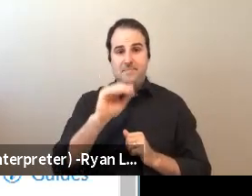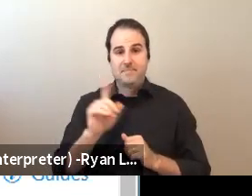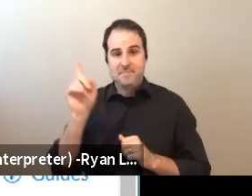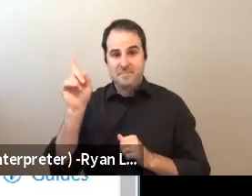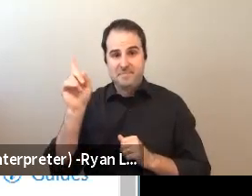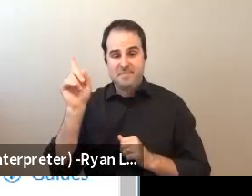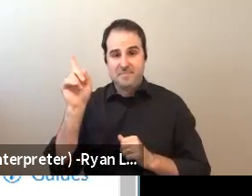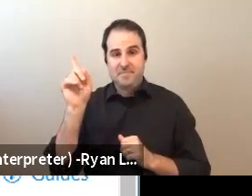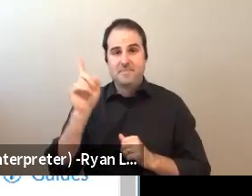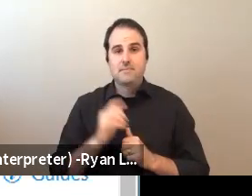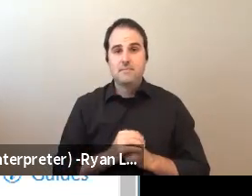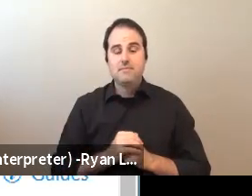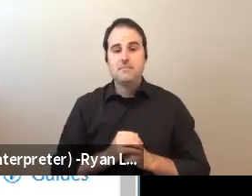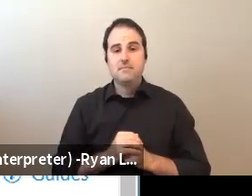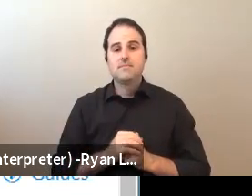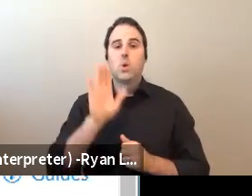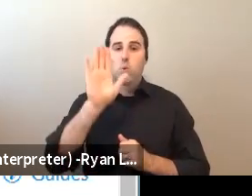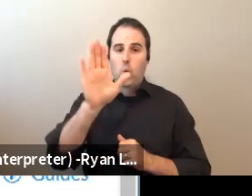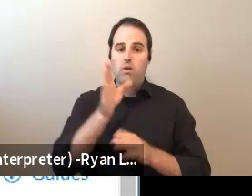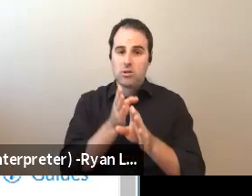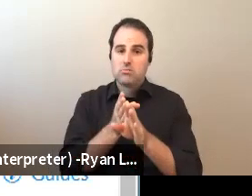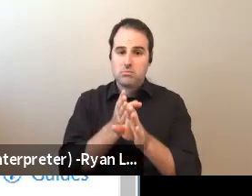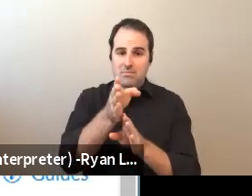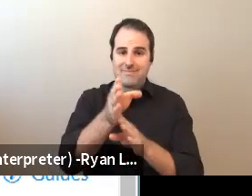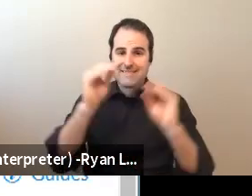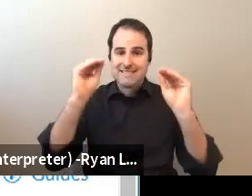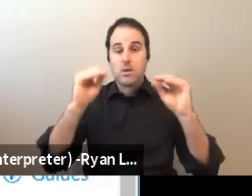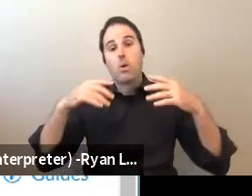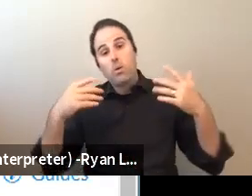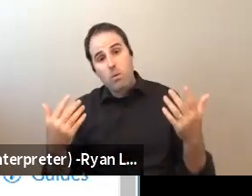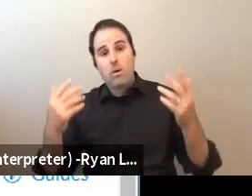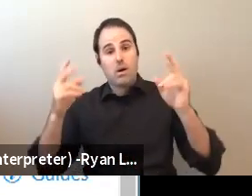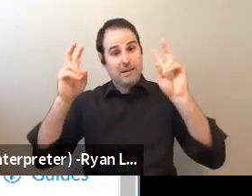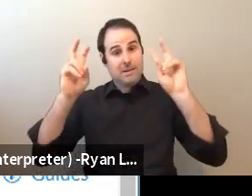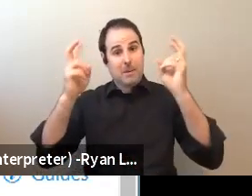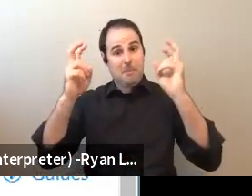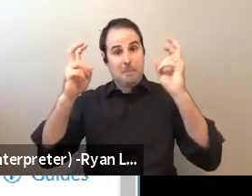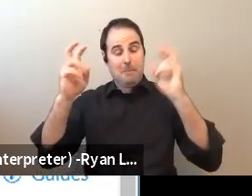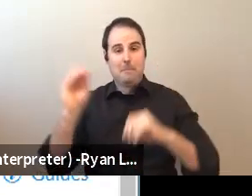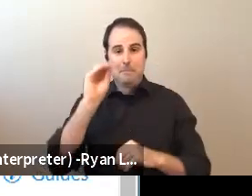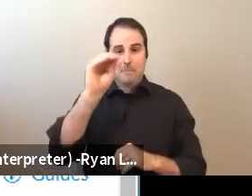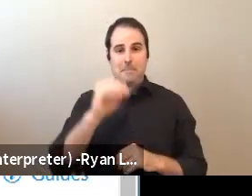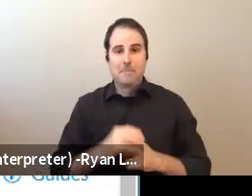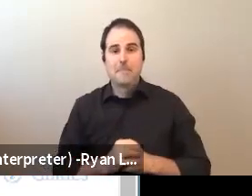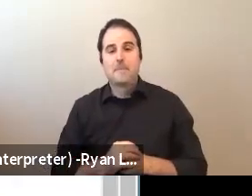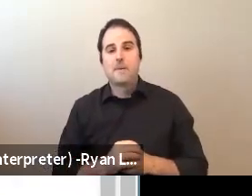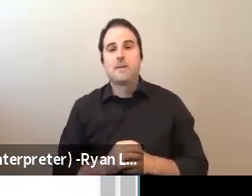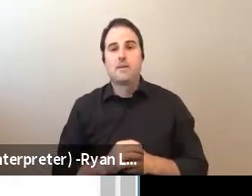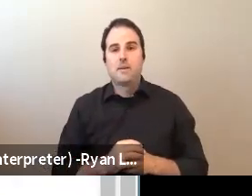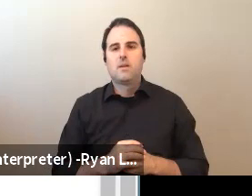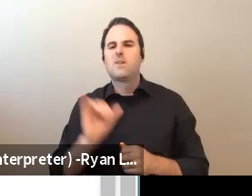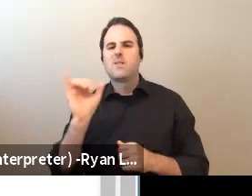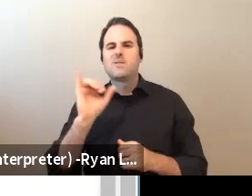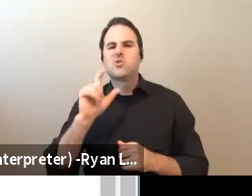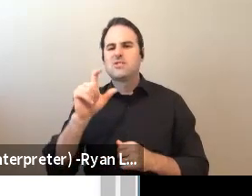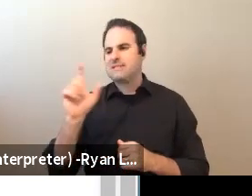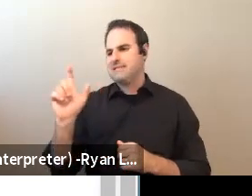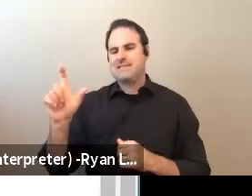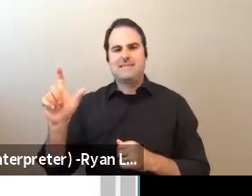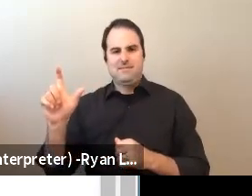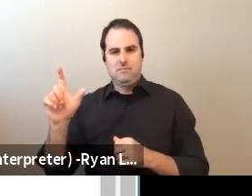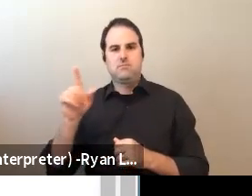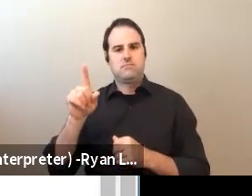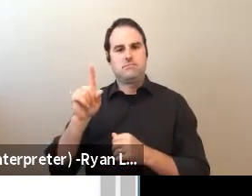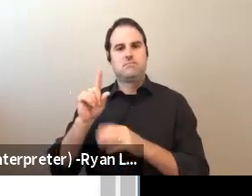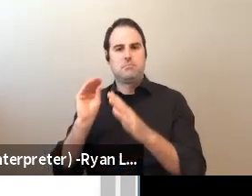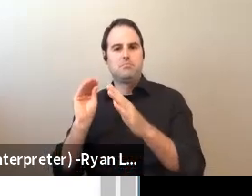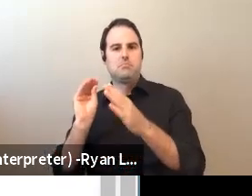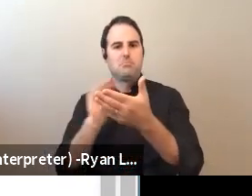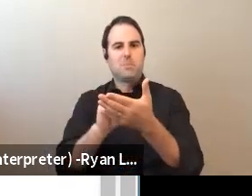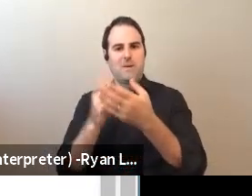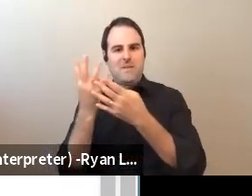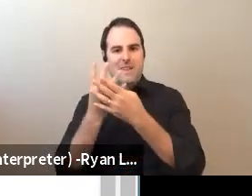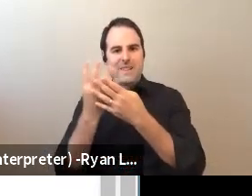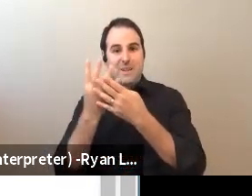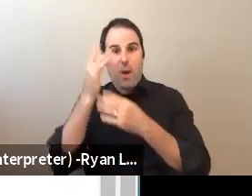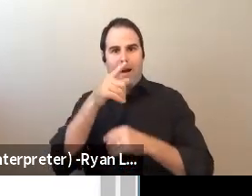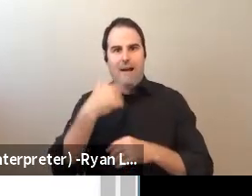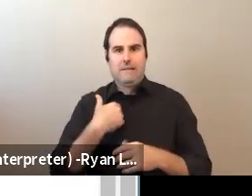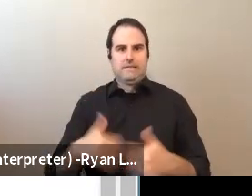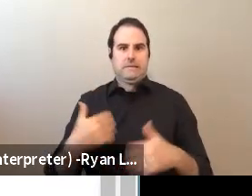Sally Potter: Put in a discipline or even a topic, and you probably want to do a filter, especially when you see, oh, this has hundreds, hundreds of results. So I want to, I want to filter.